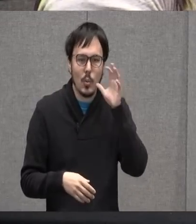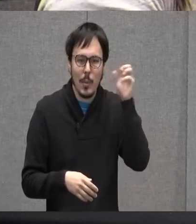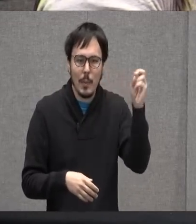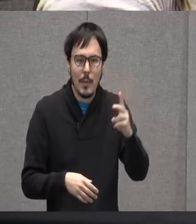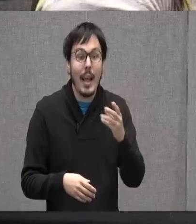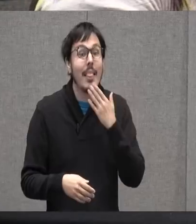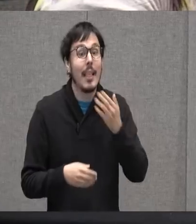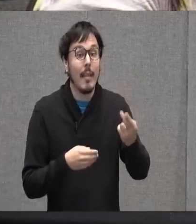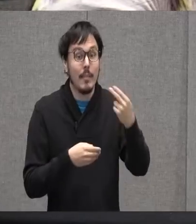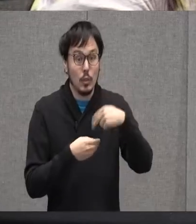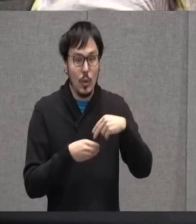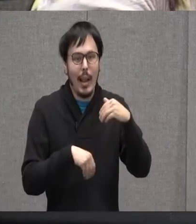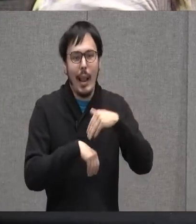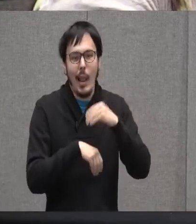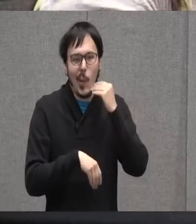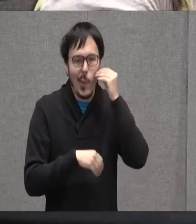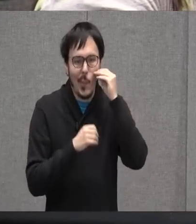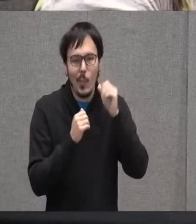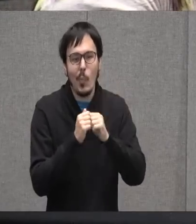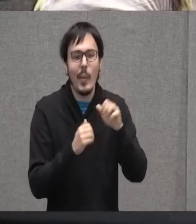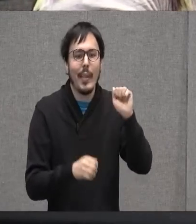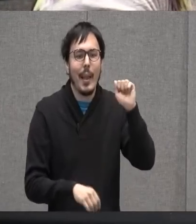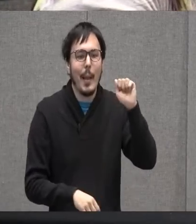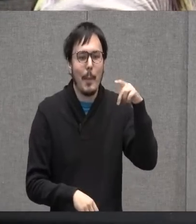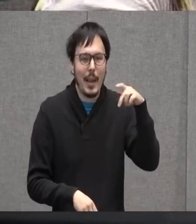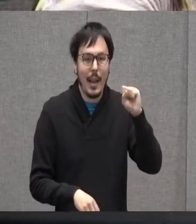Thanks for joining At Home with APS, have a great day.